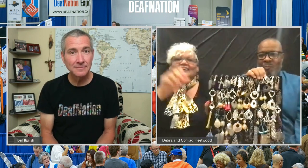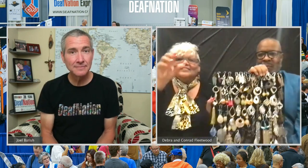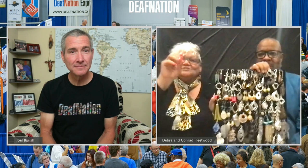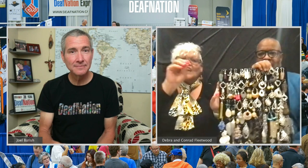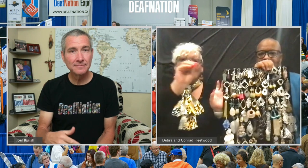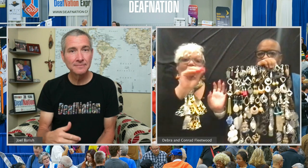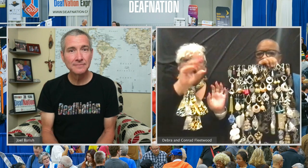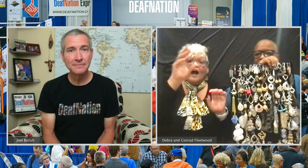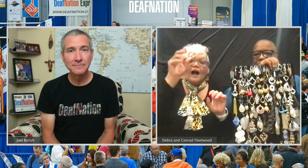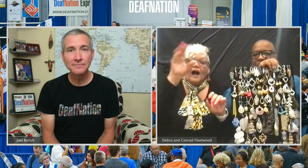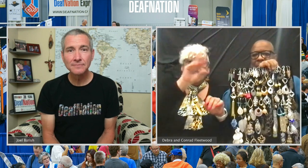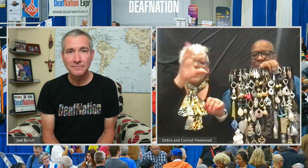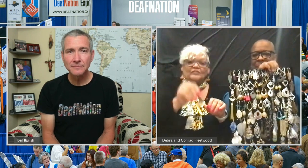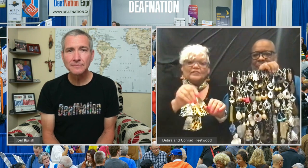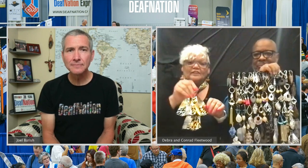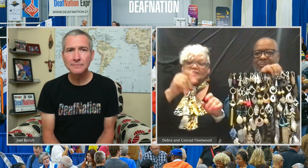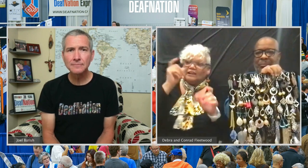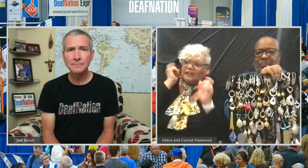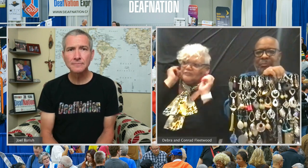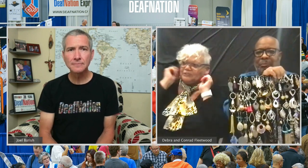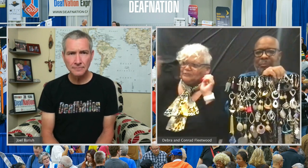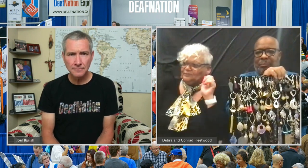So, here’s the African earrings.